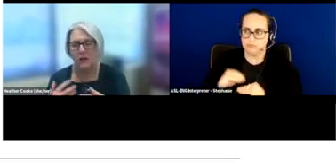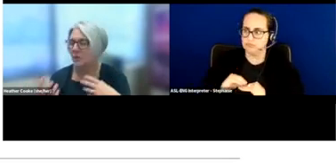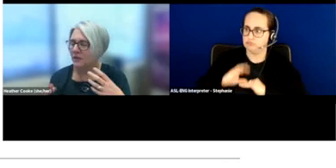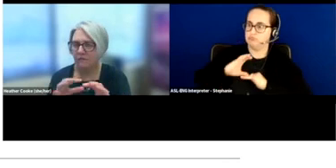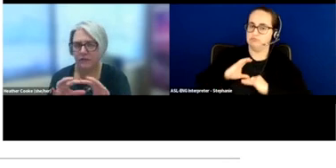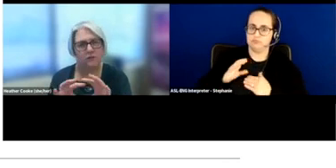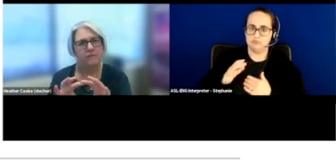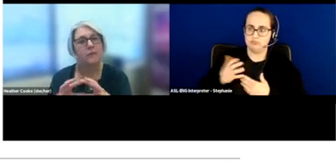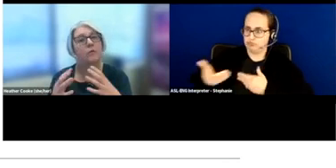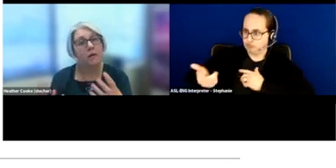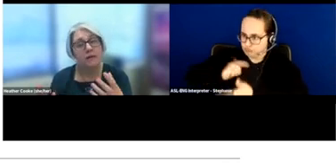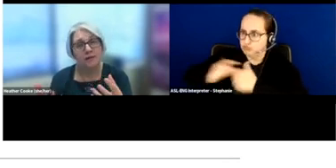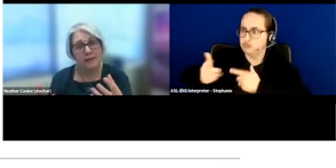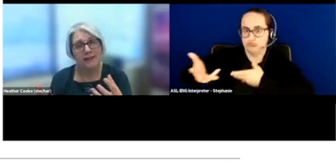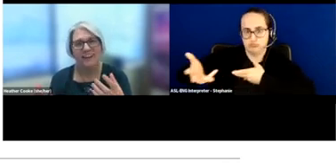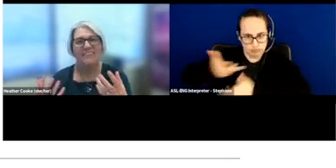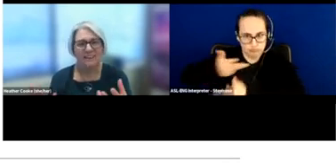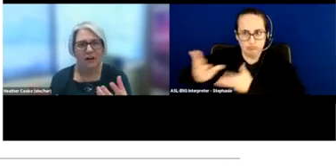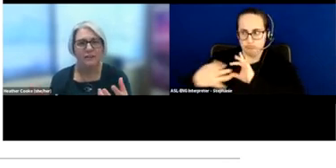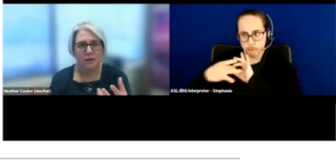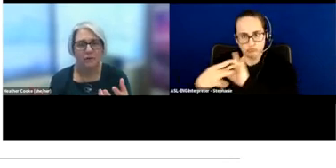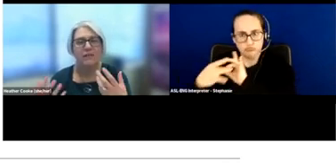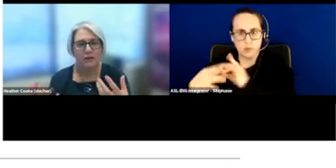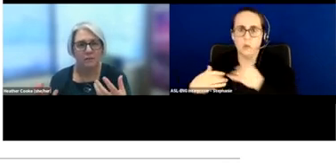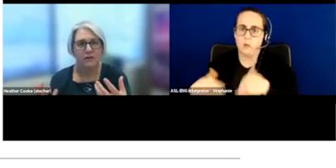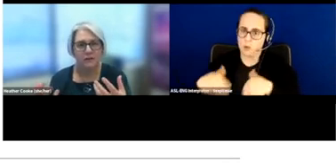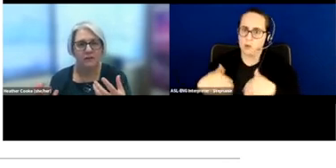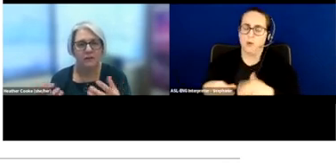reciprocity really featured very prominently as they talked about